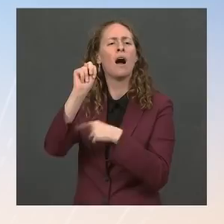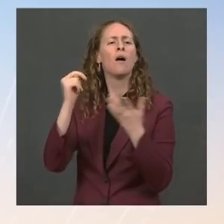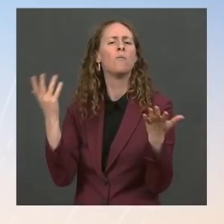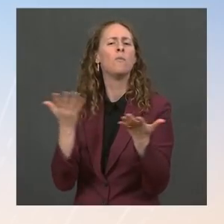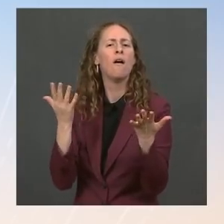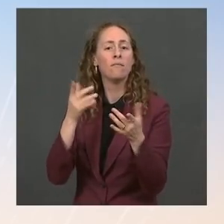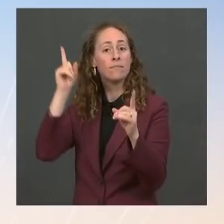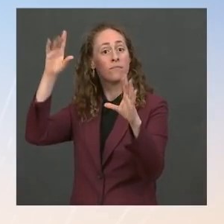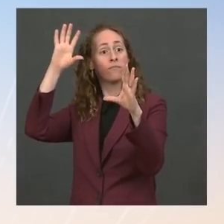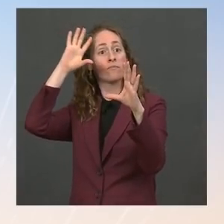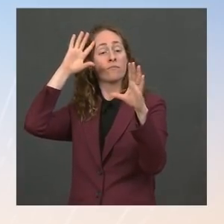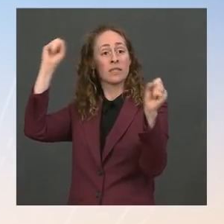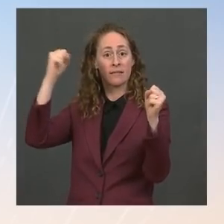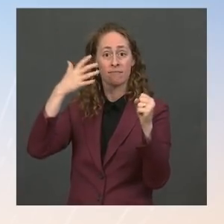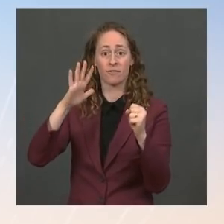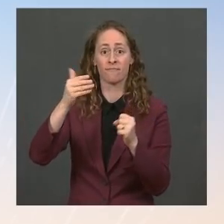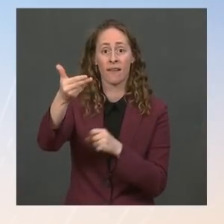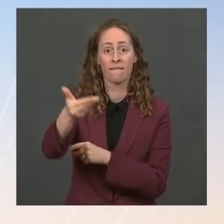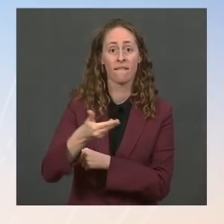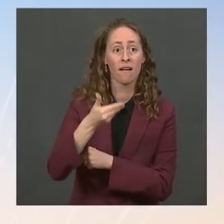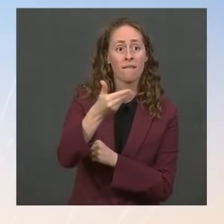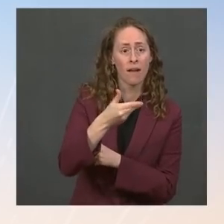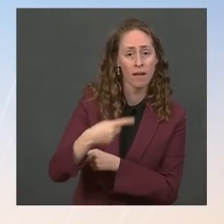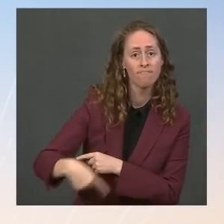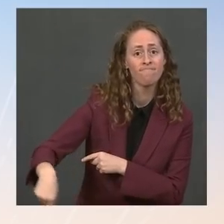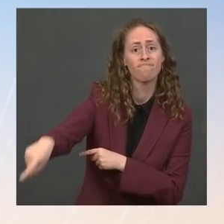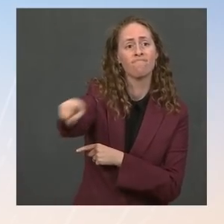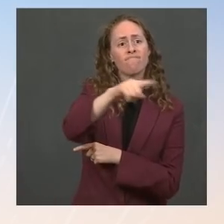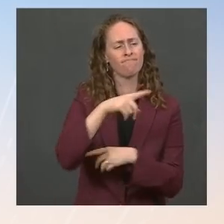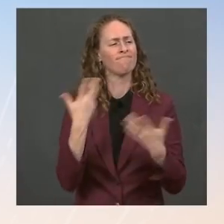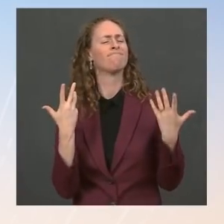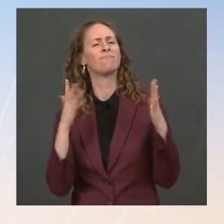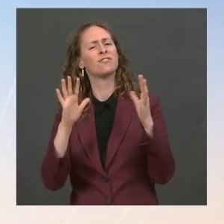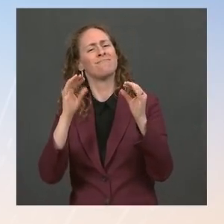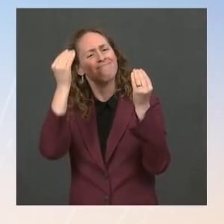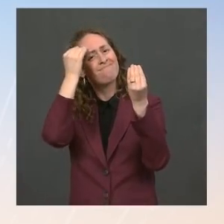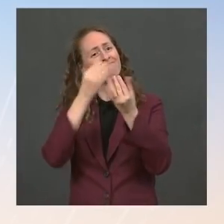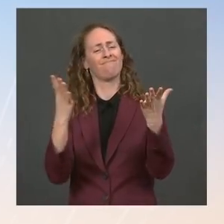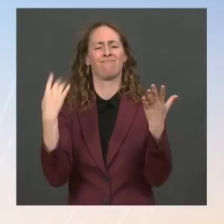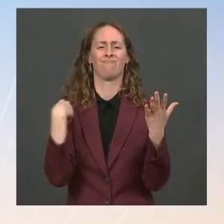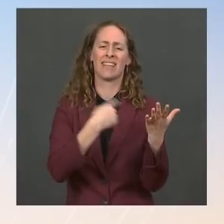and vowing to "reinvigorate" U.S. alliances. But in recent weeks, we've seen European allies be unsettled